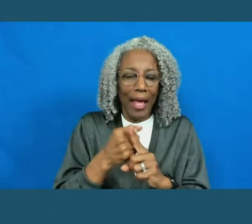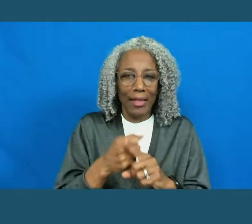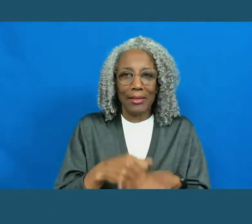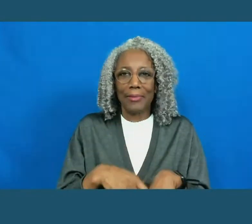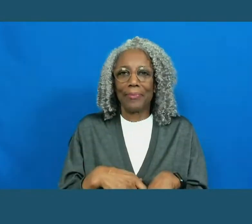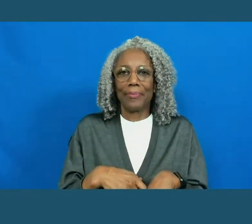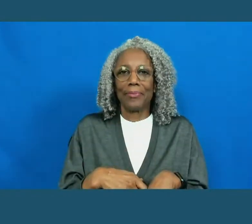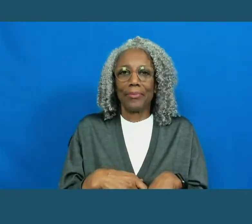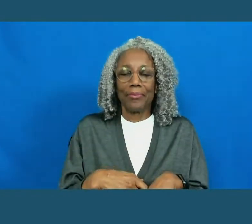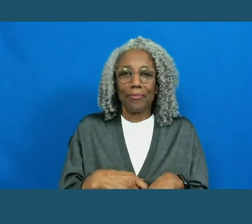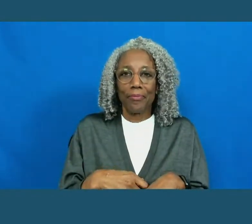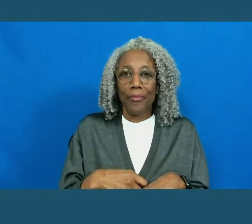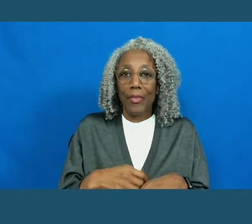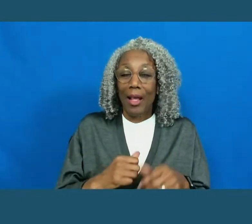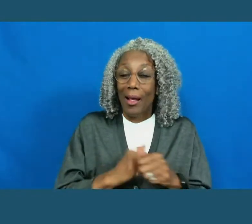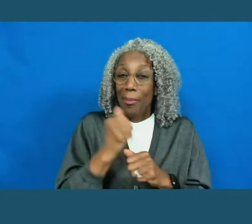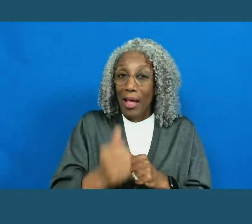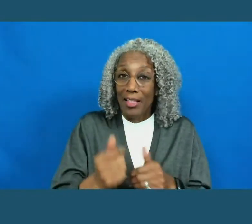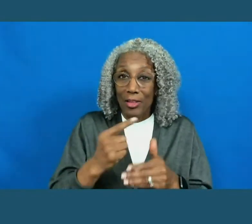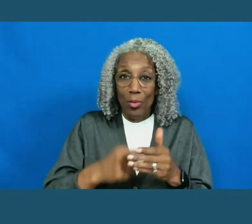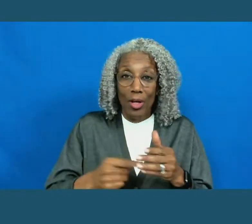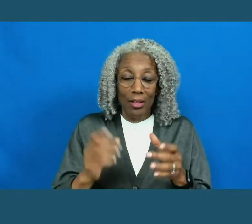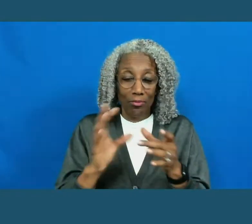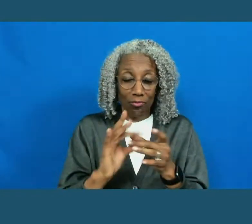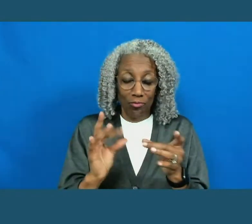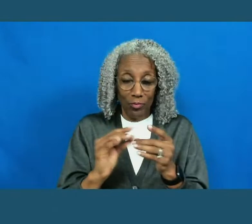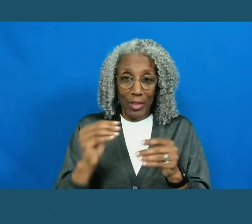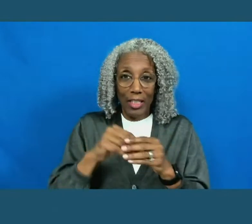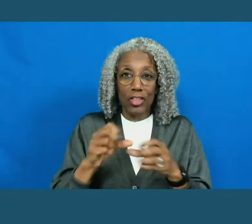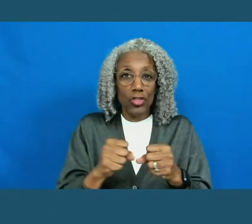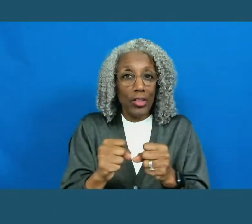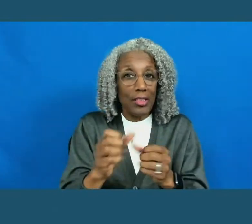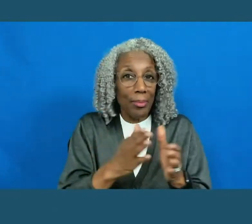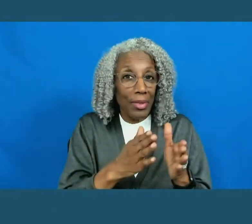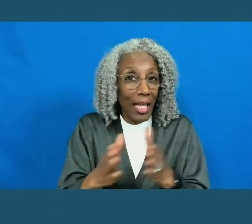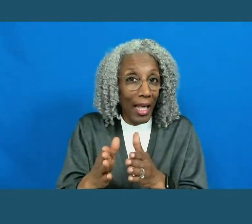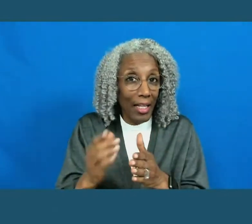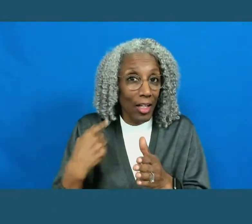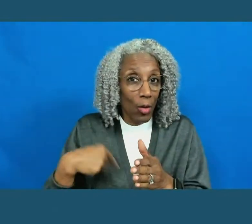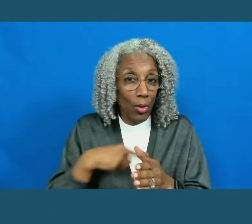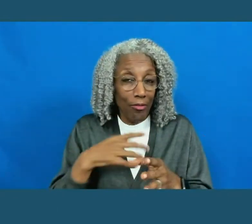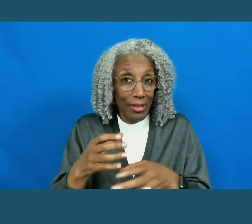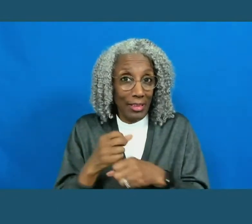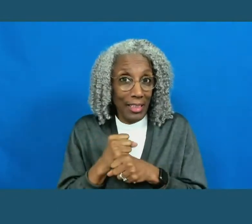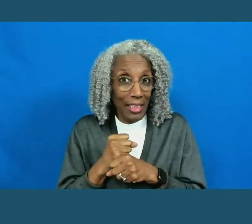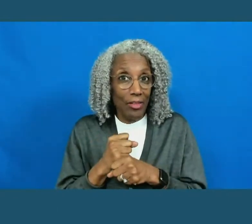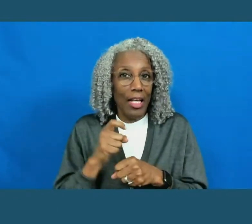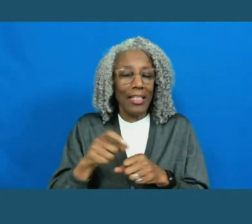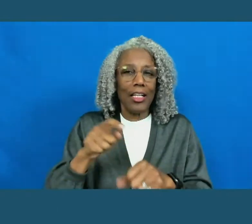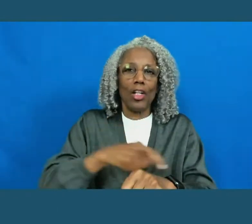impacts are and beyond what was articulated in this in this